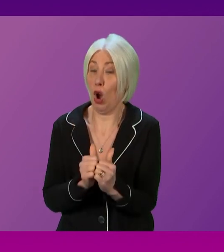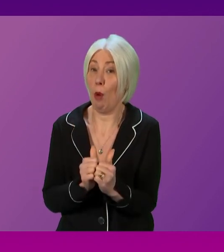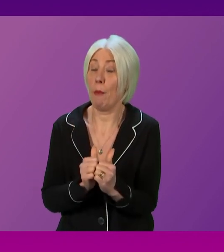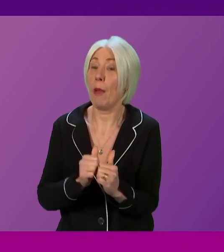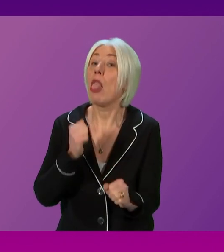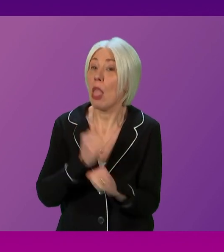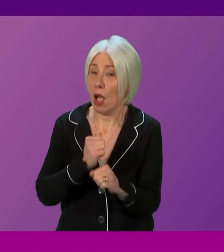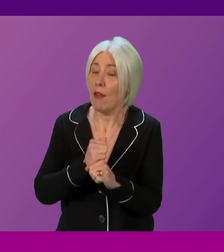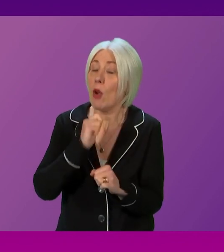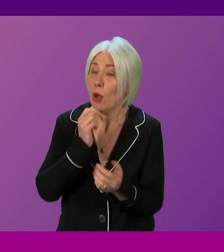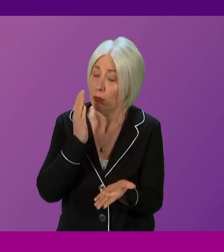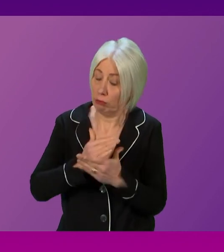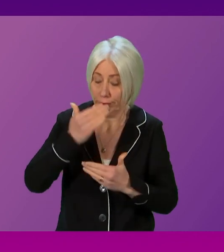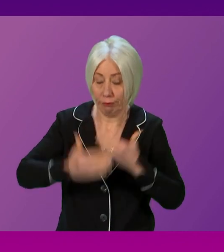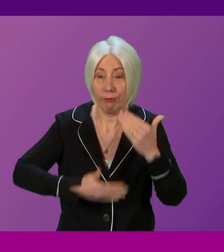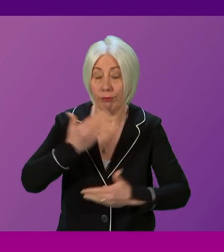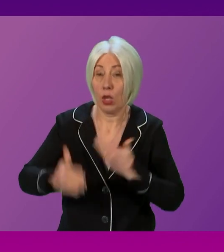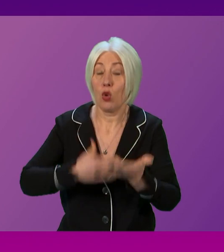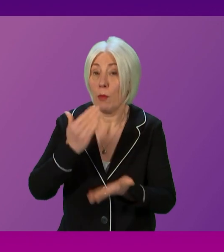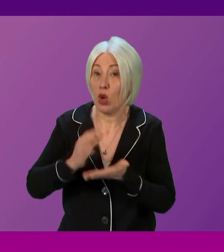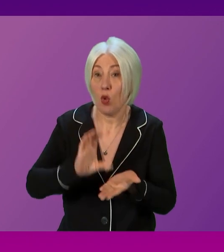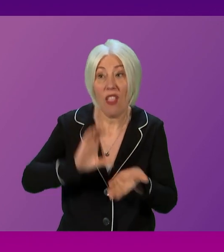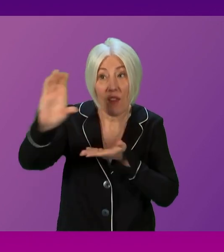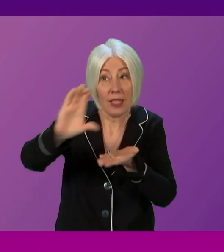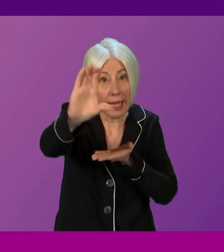take steps to ensure that the funding that we are providing to councils to maintain